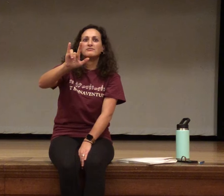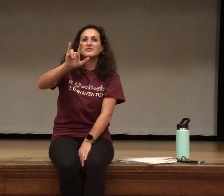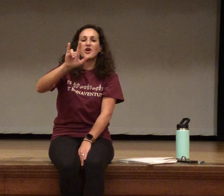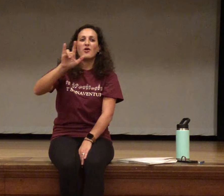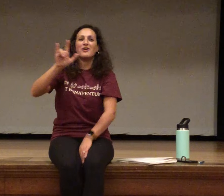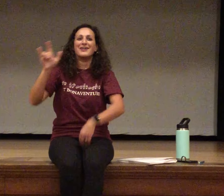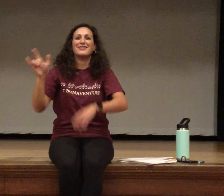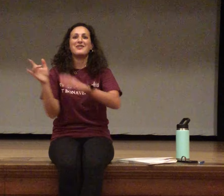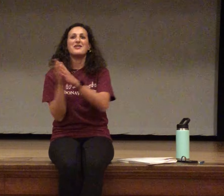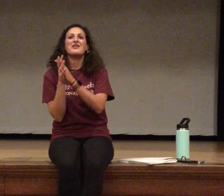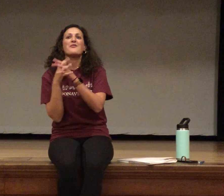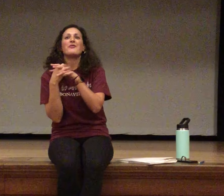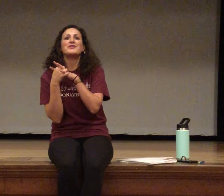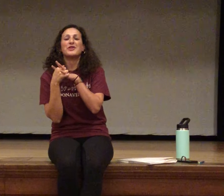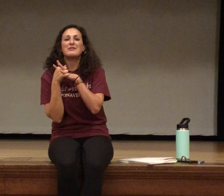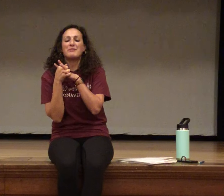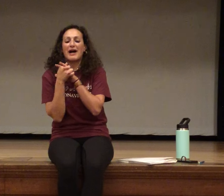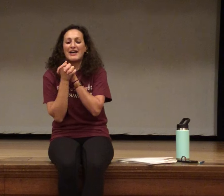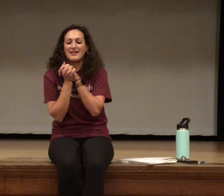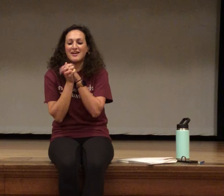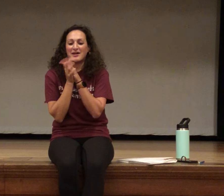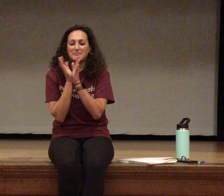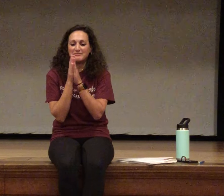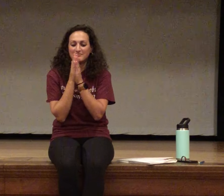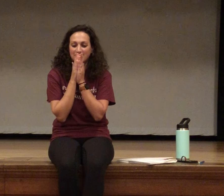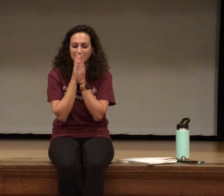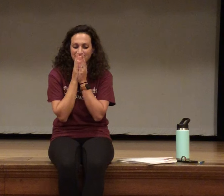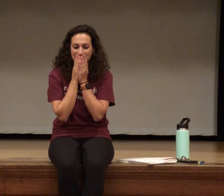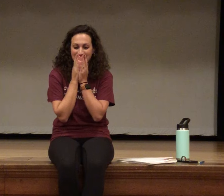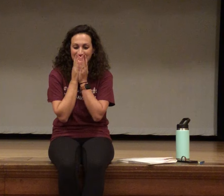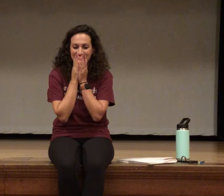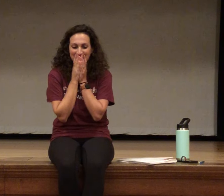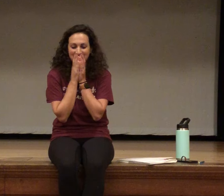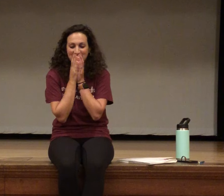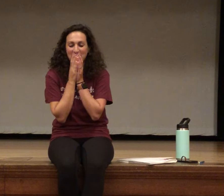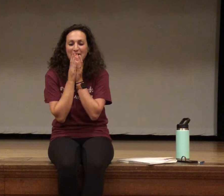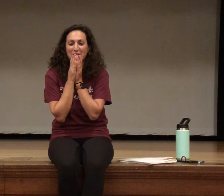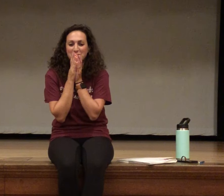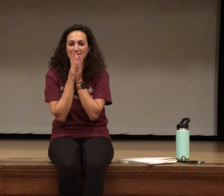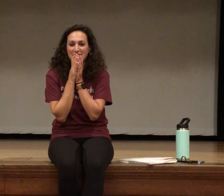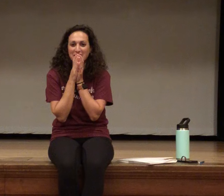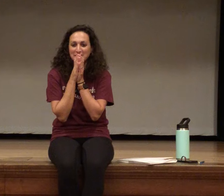um so during my um oh my God what is it called